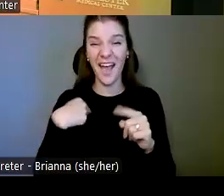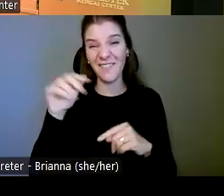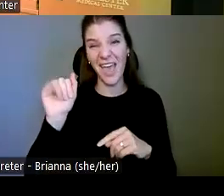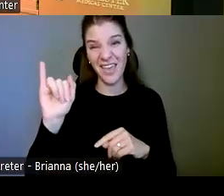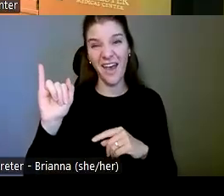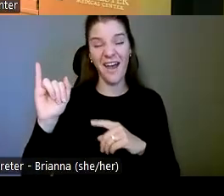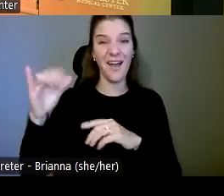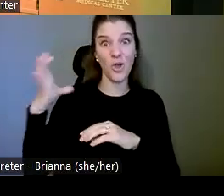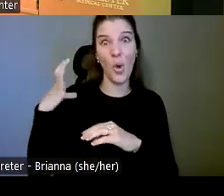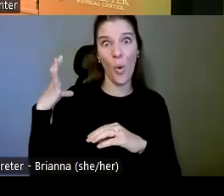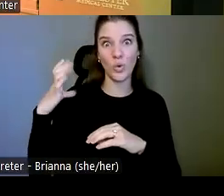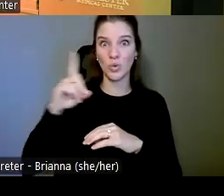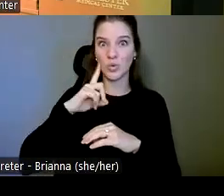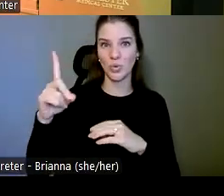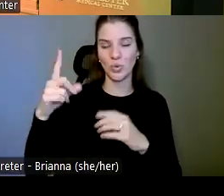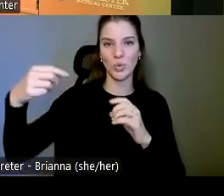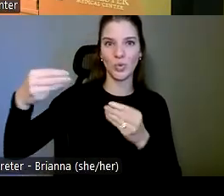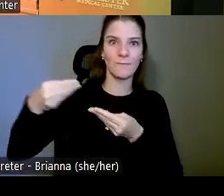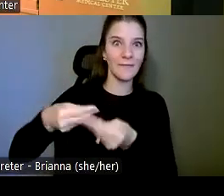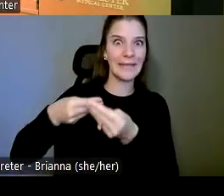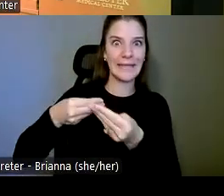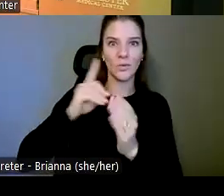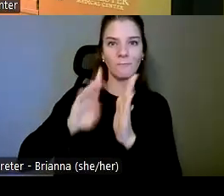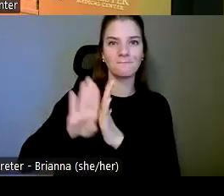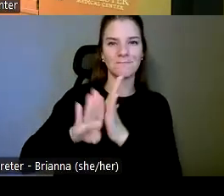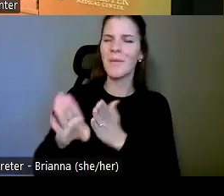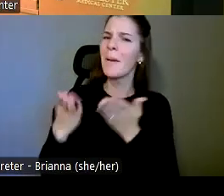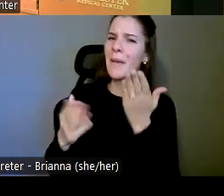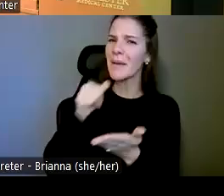that's exactly what we're thinking about. So cool. Maybe not a big book, but a white paper.